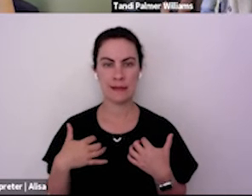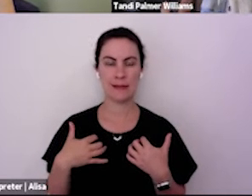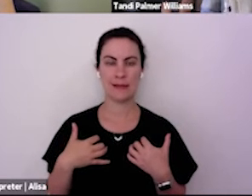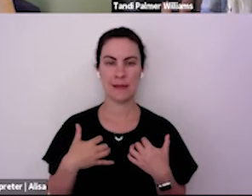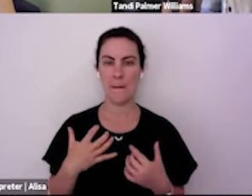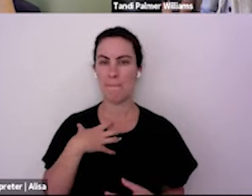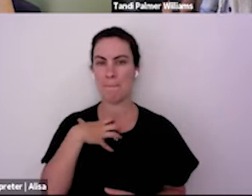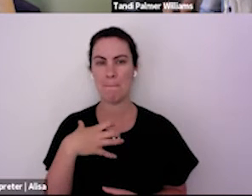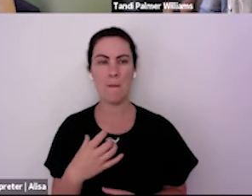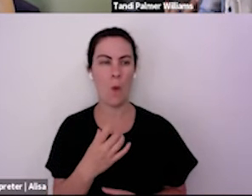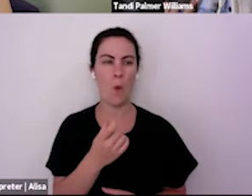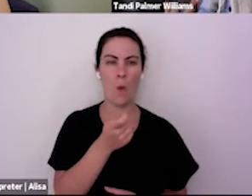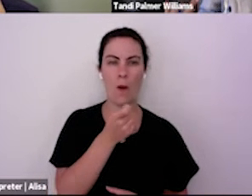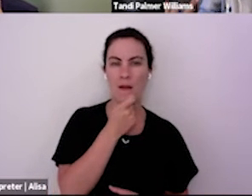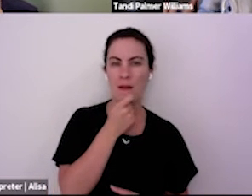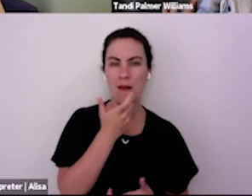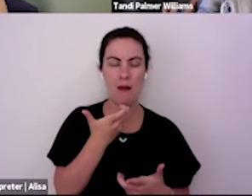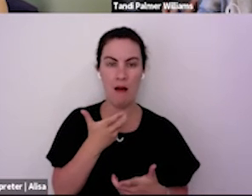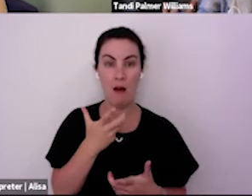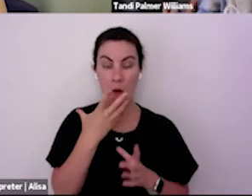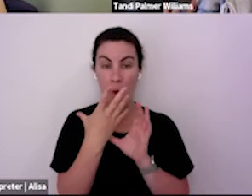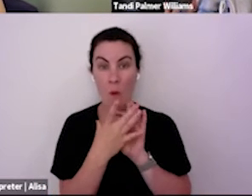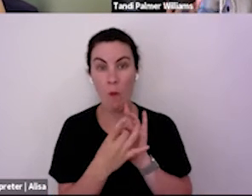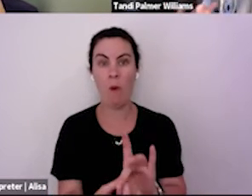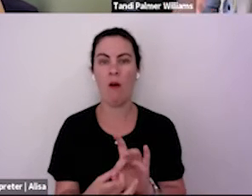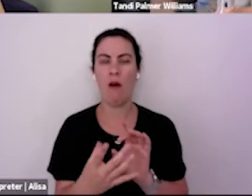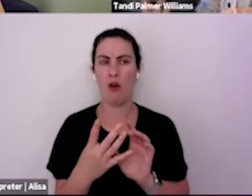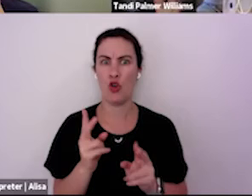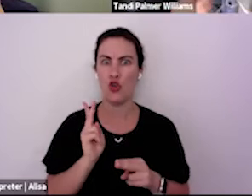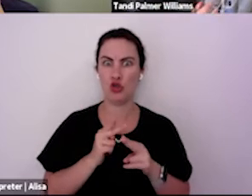of kind of more compelling kind of urgency that you might miss out if you don't catch